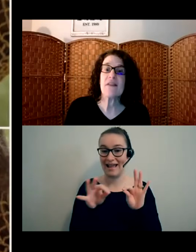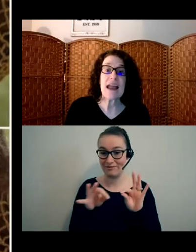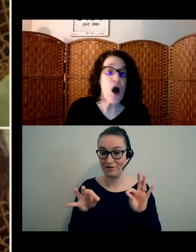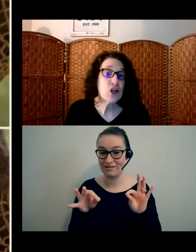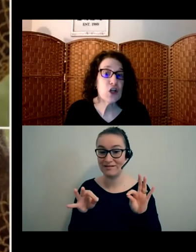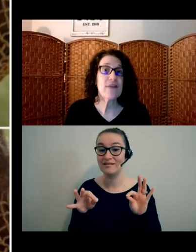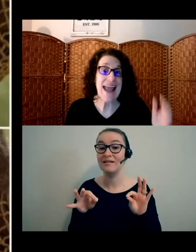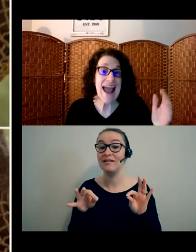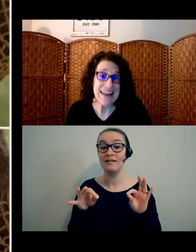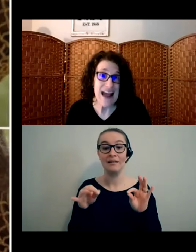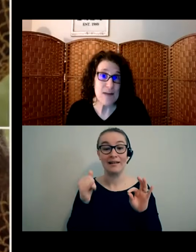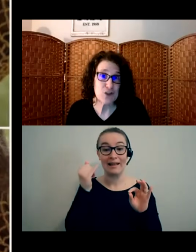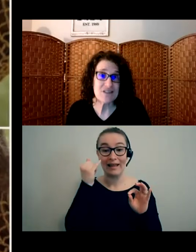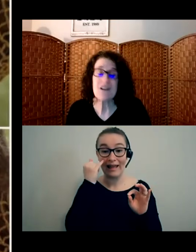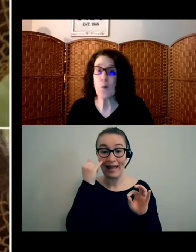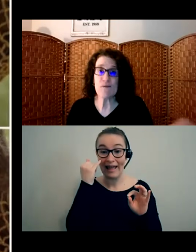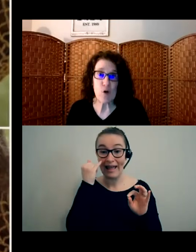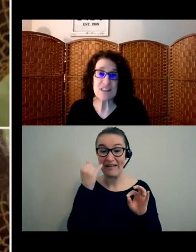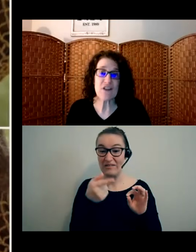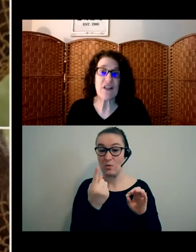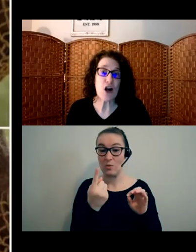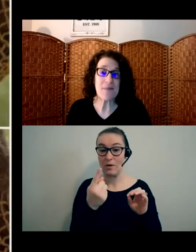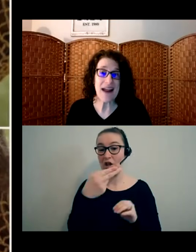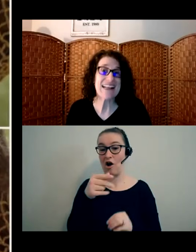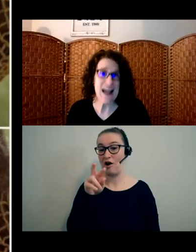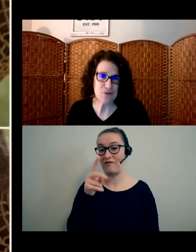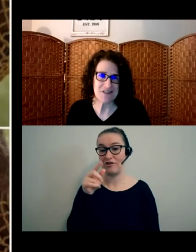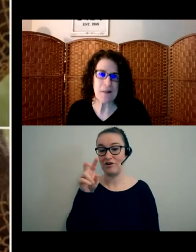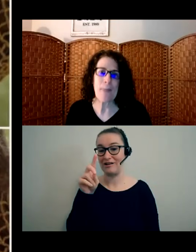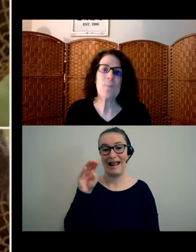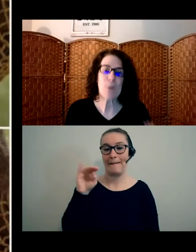They argued they had captions, referring to the automatic captions.